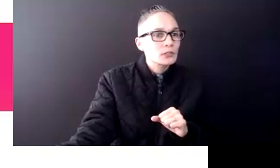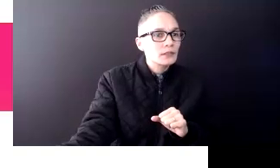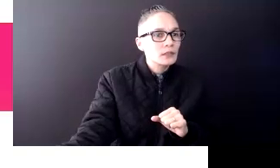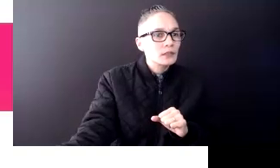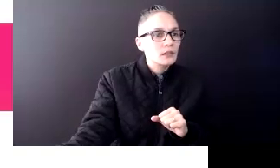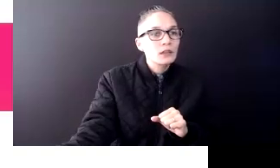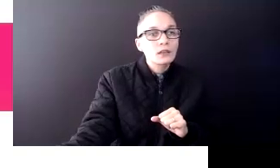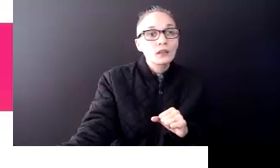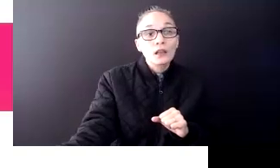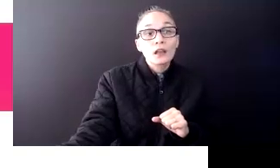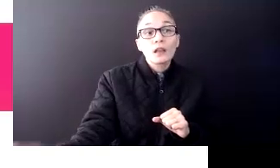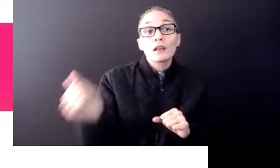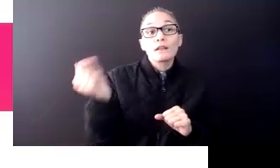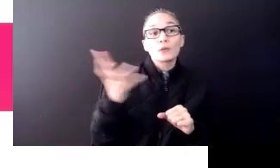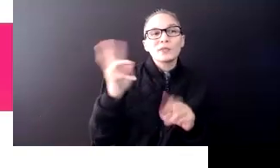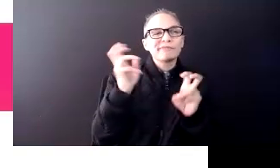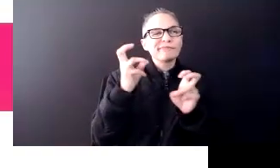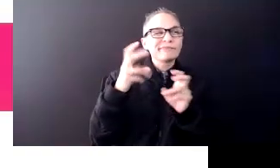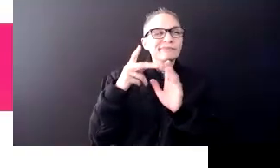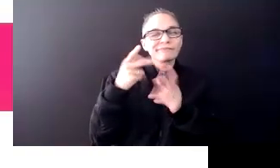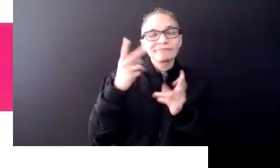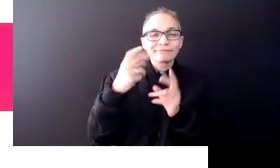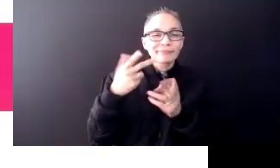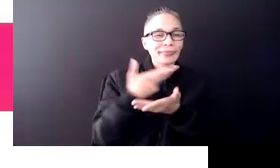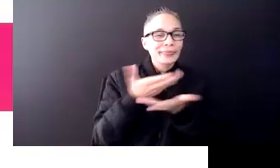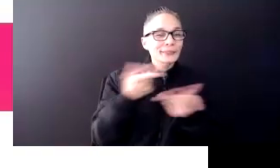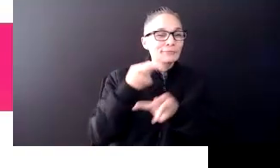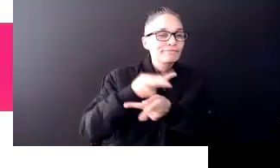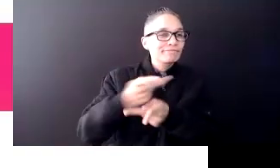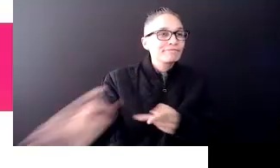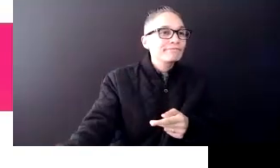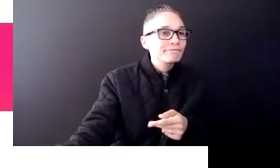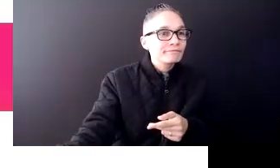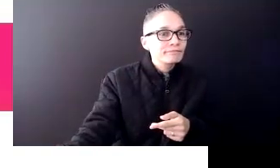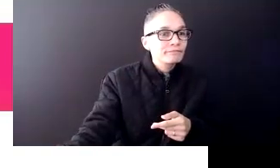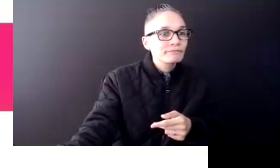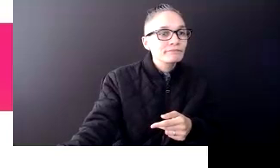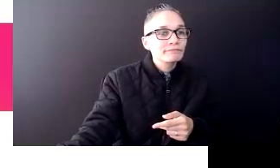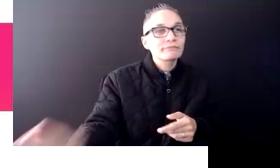Just a couple of housekeeping items. We have a large group here today.